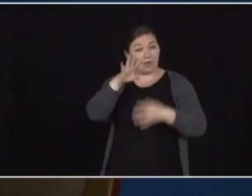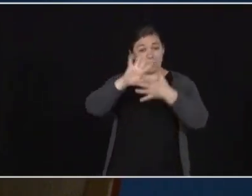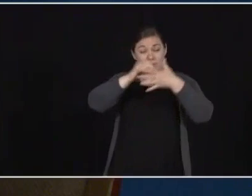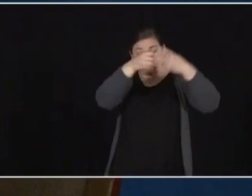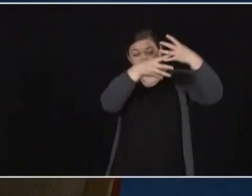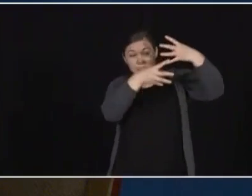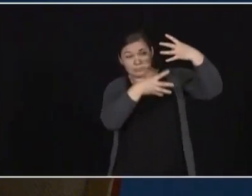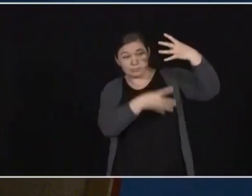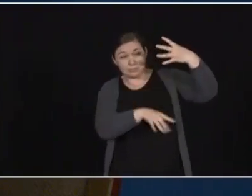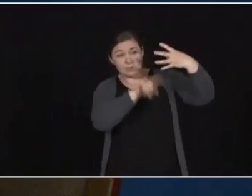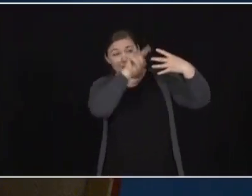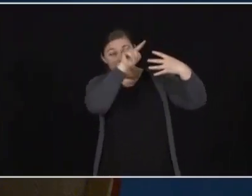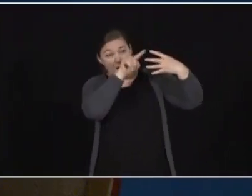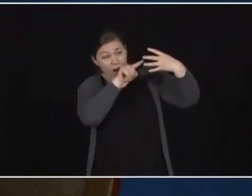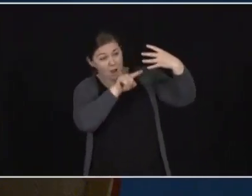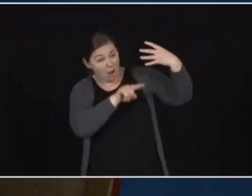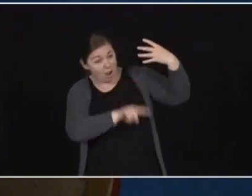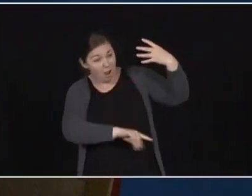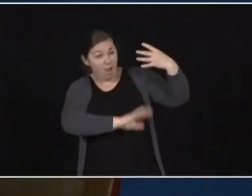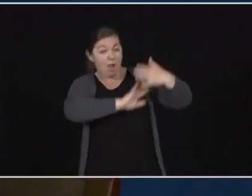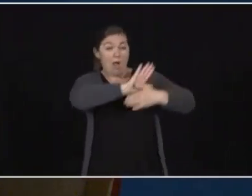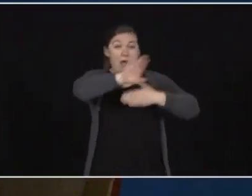in a setting.